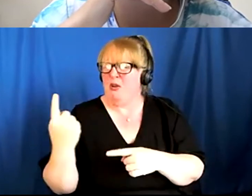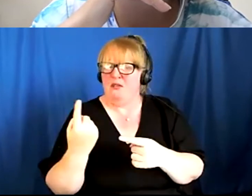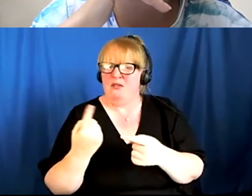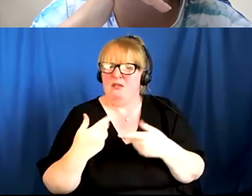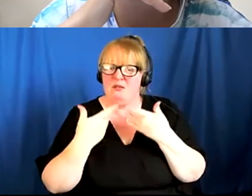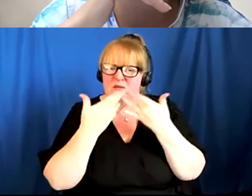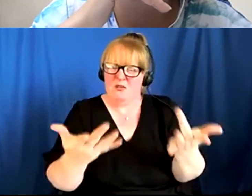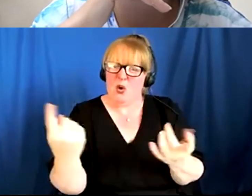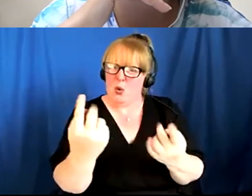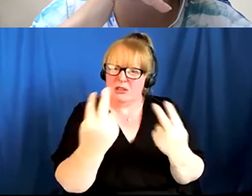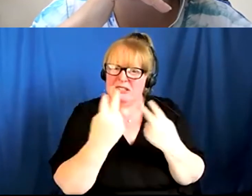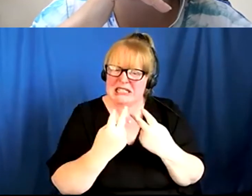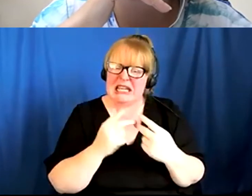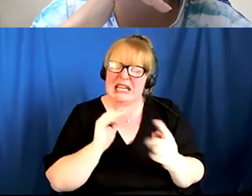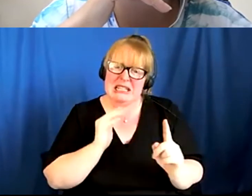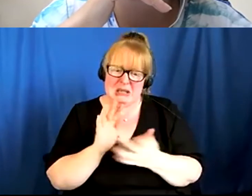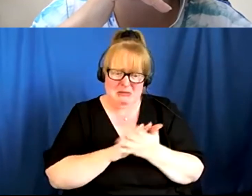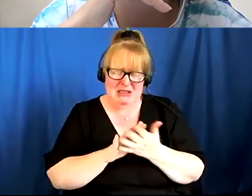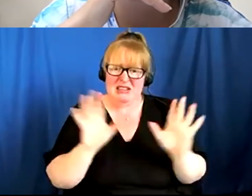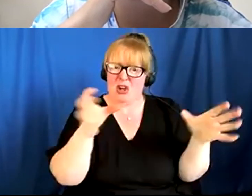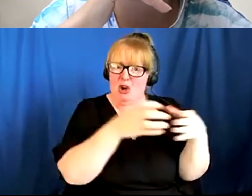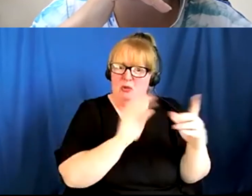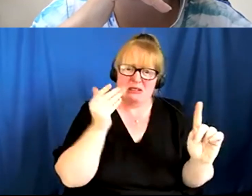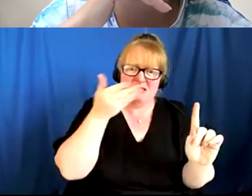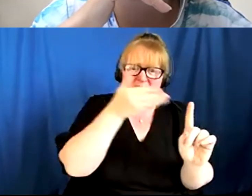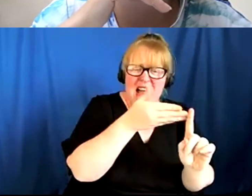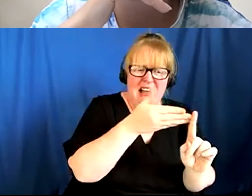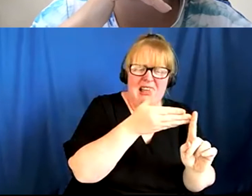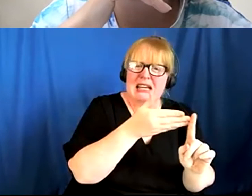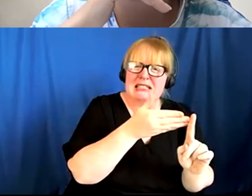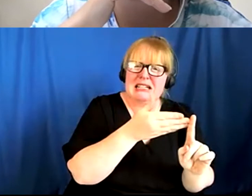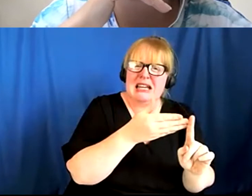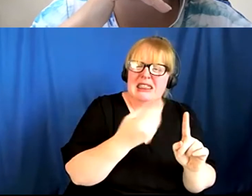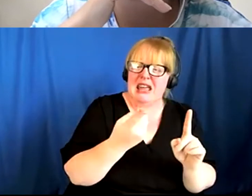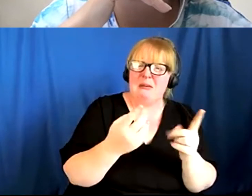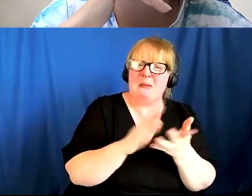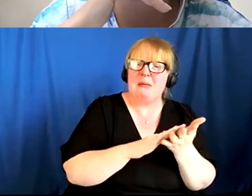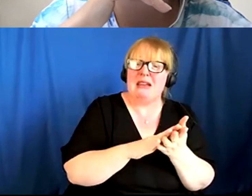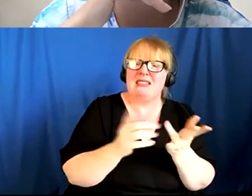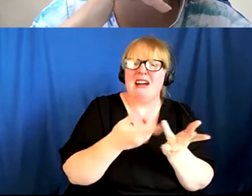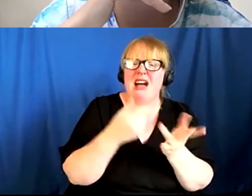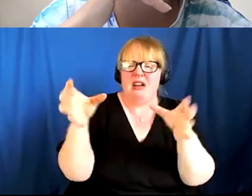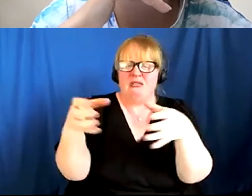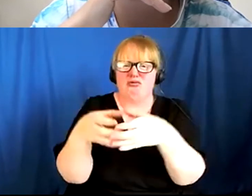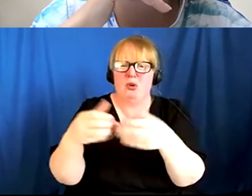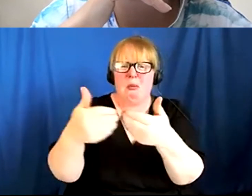any group or groups, there's always the risk of excluding others. So, I just kind of made them in the knowledge that whoever would